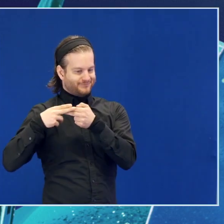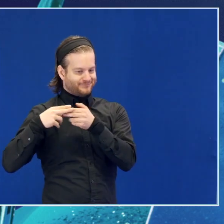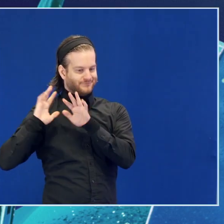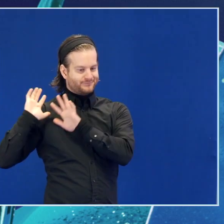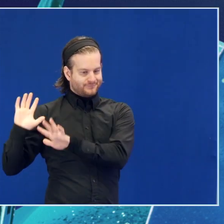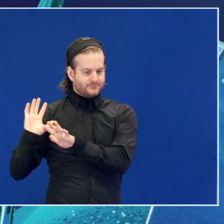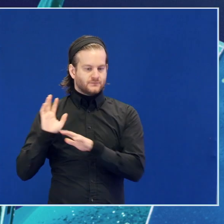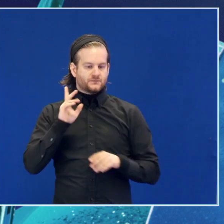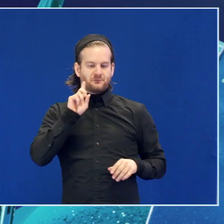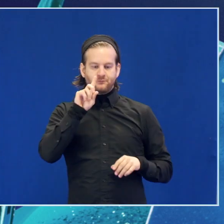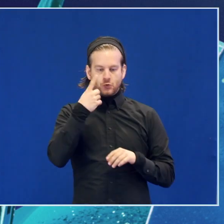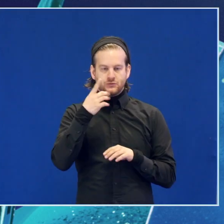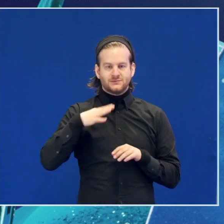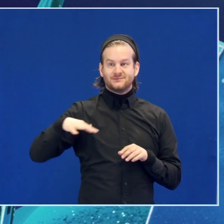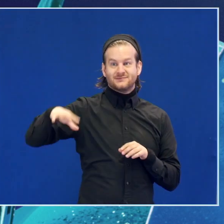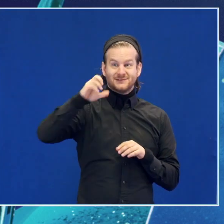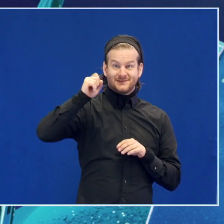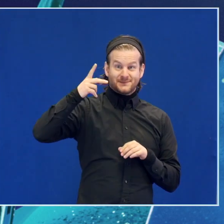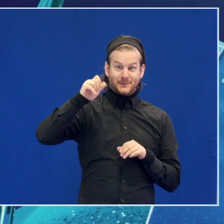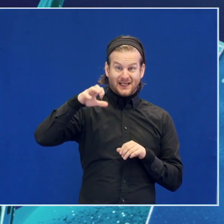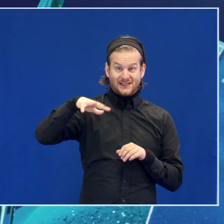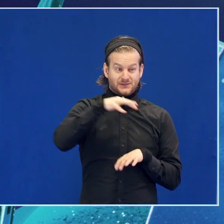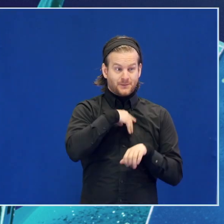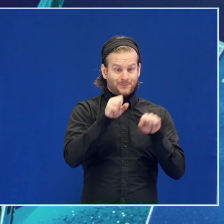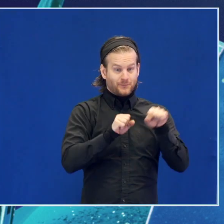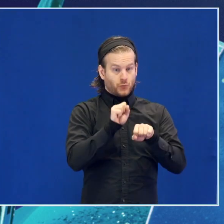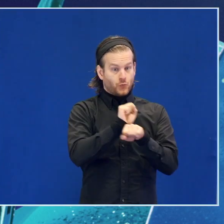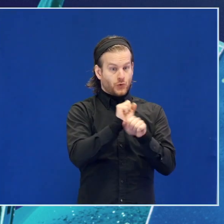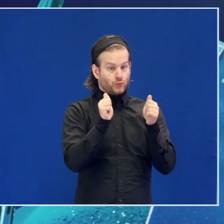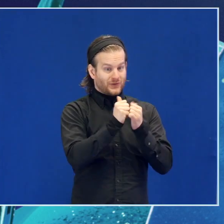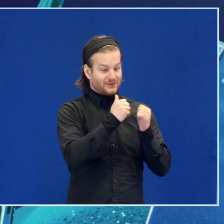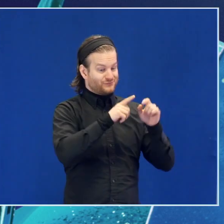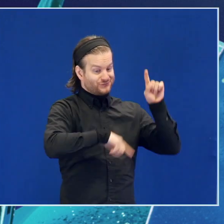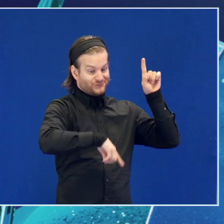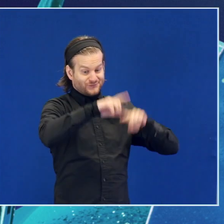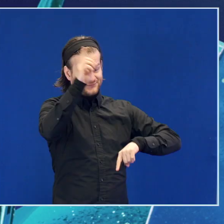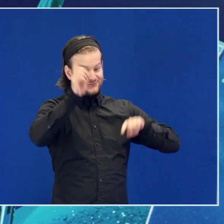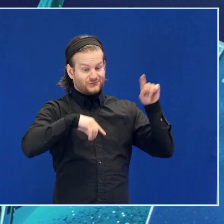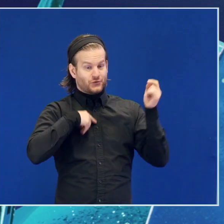And learning what I've learned from HOK and Sarah and others